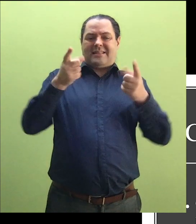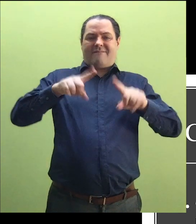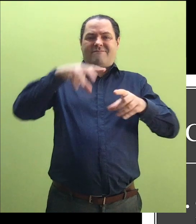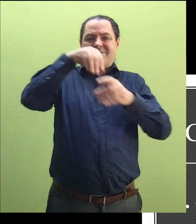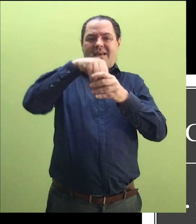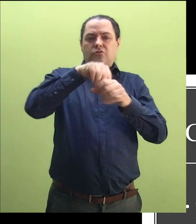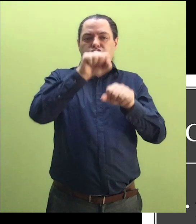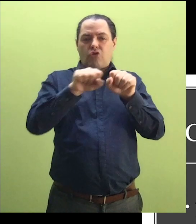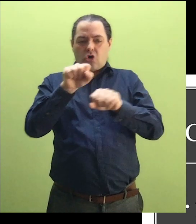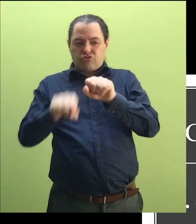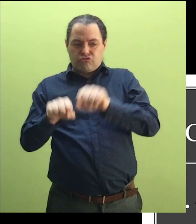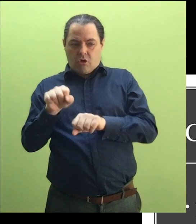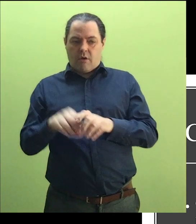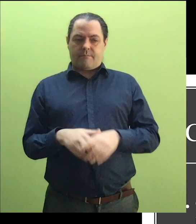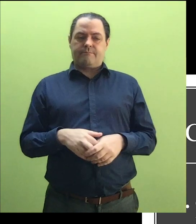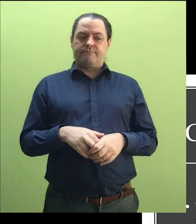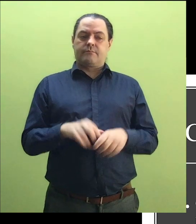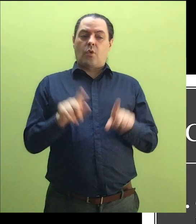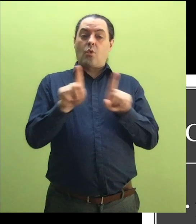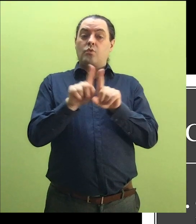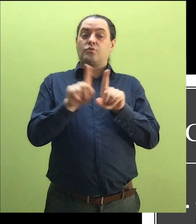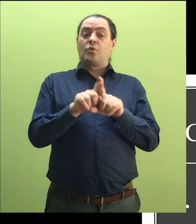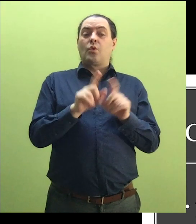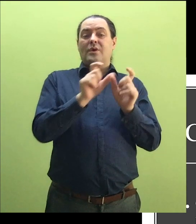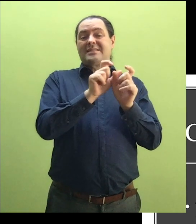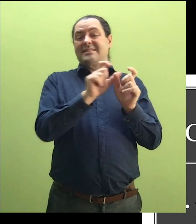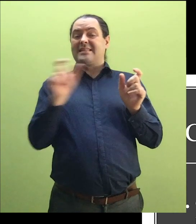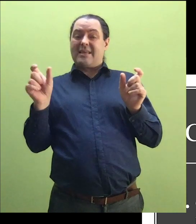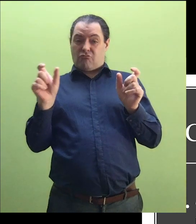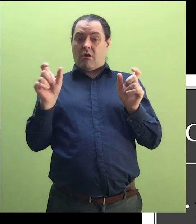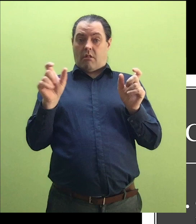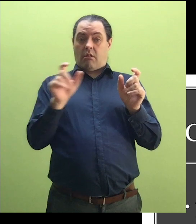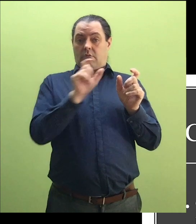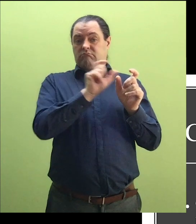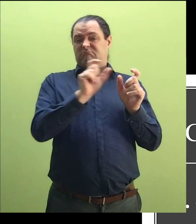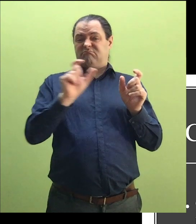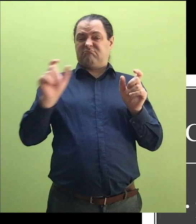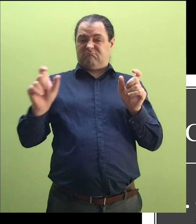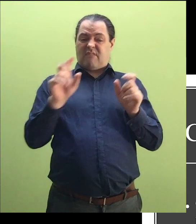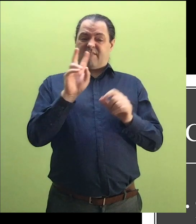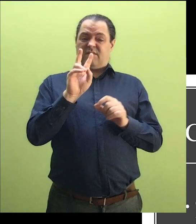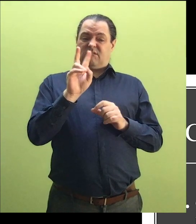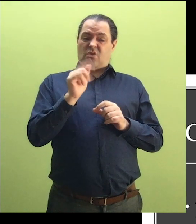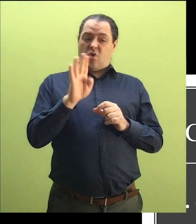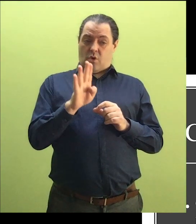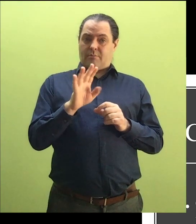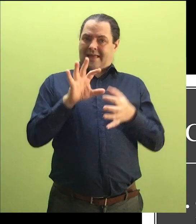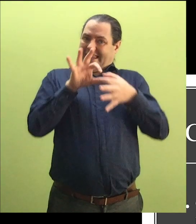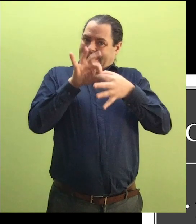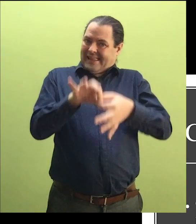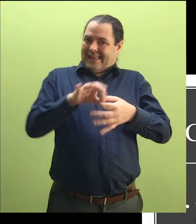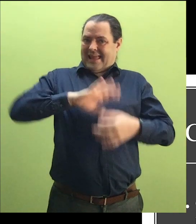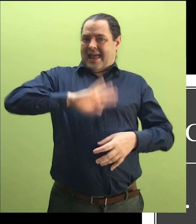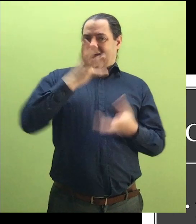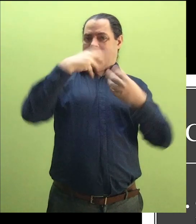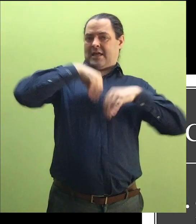clauses, so serial verb constructions, seems to be an age sensitive phenomena. And as the next step of our study, the